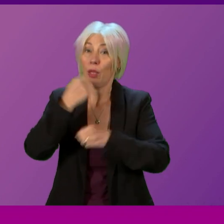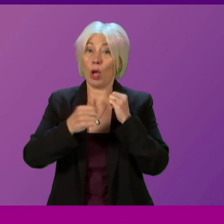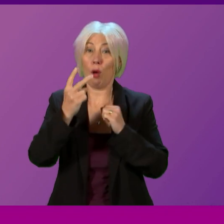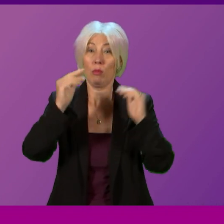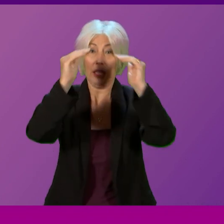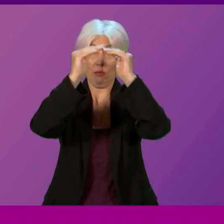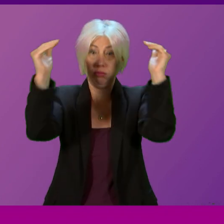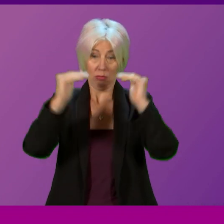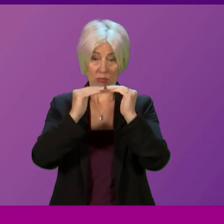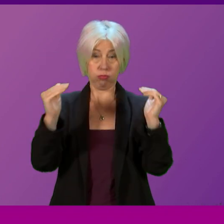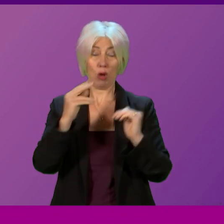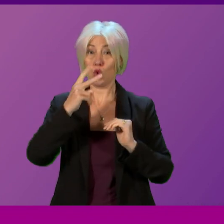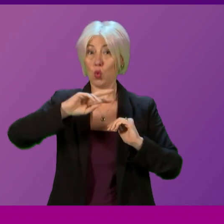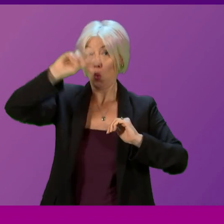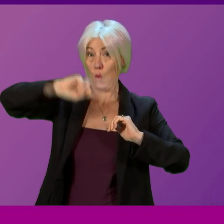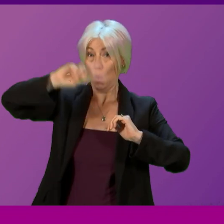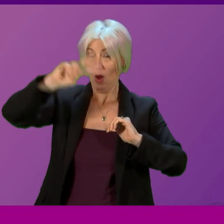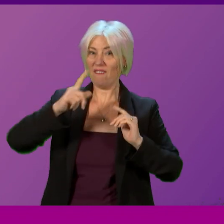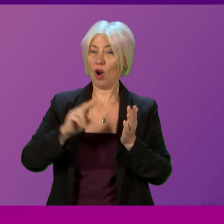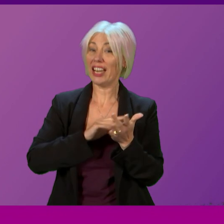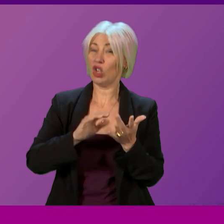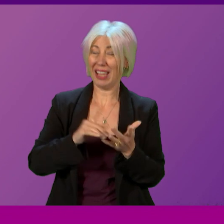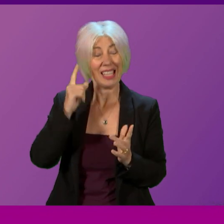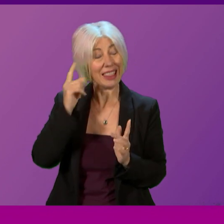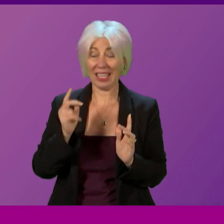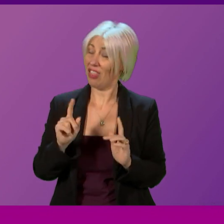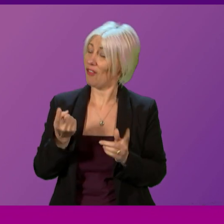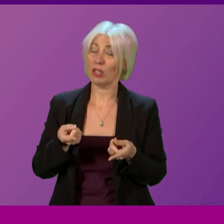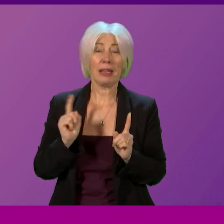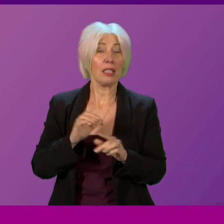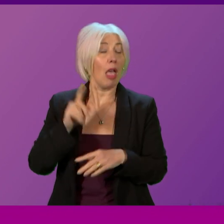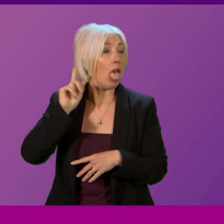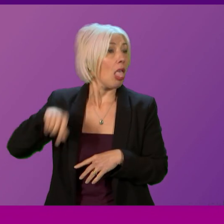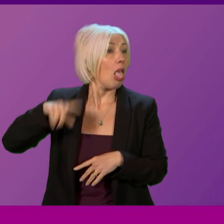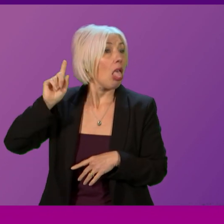It is quite clear that the First Minister is in complete denial about how badly her